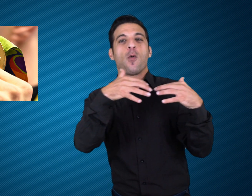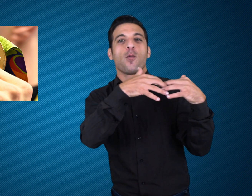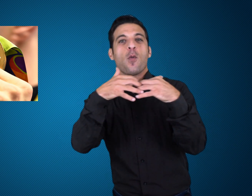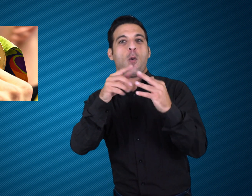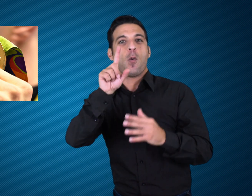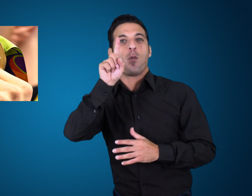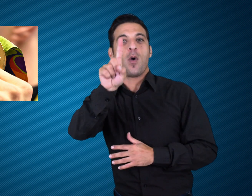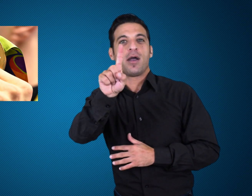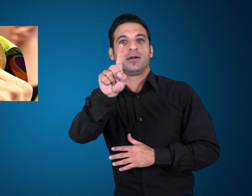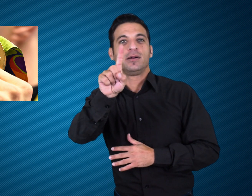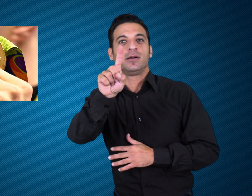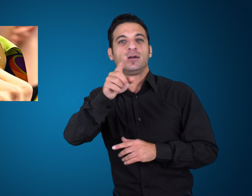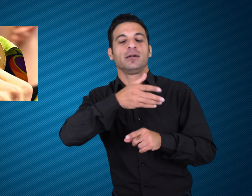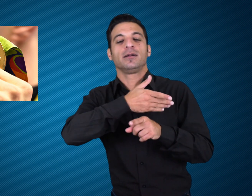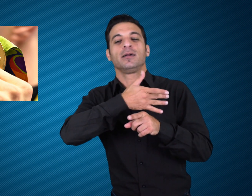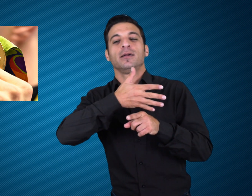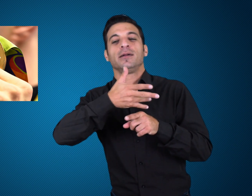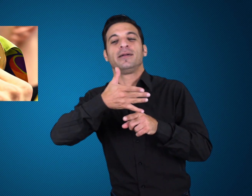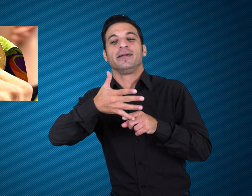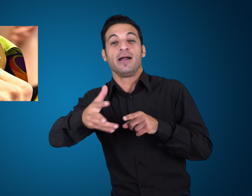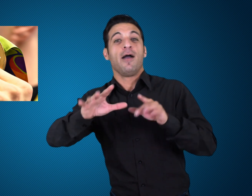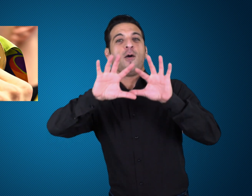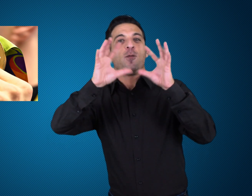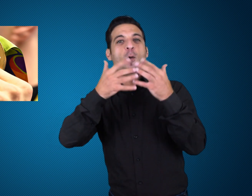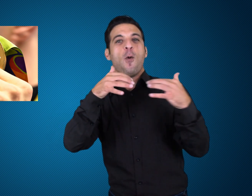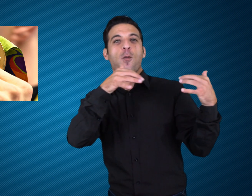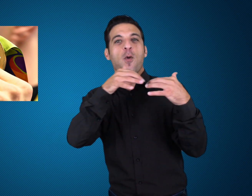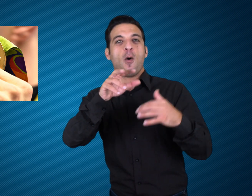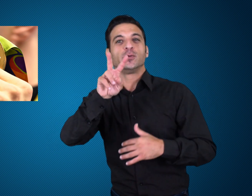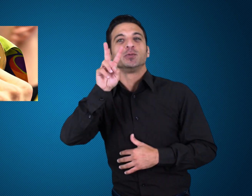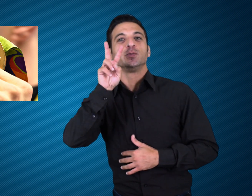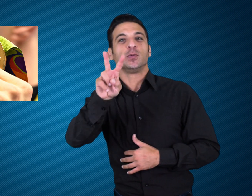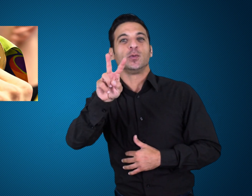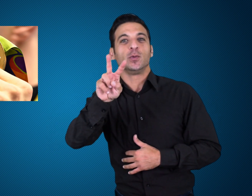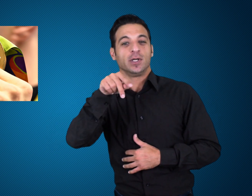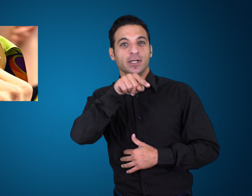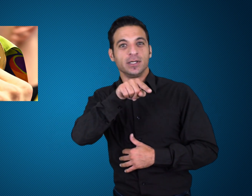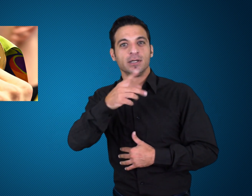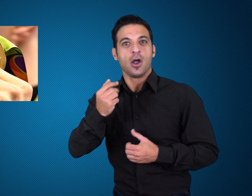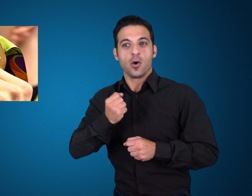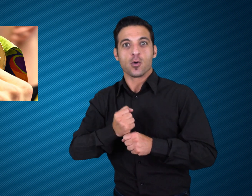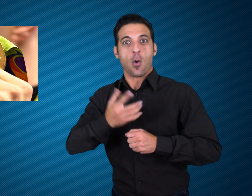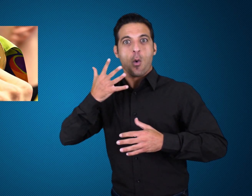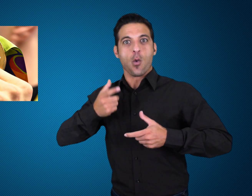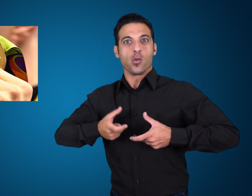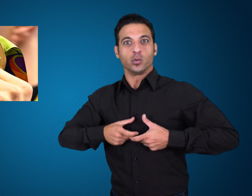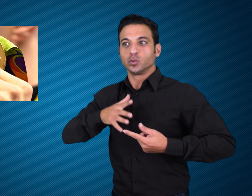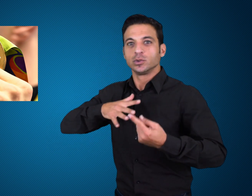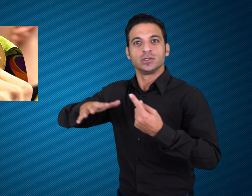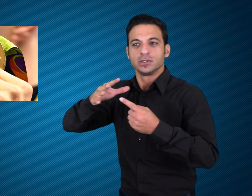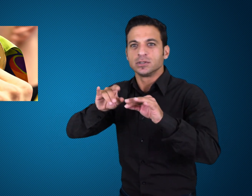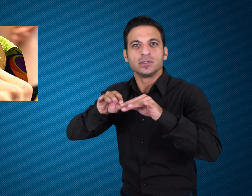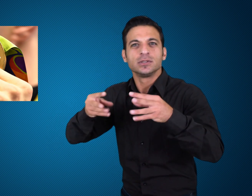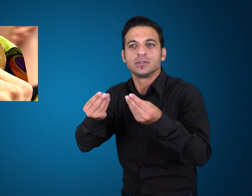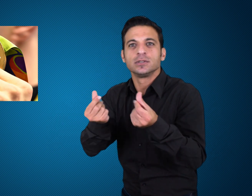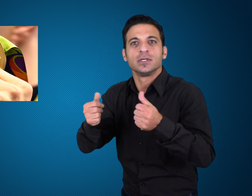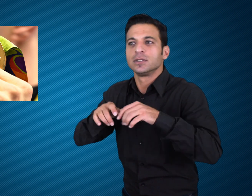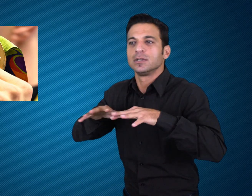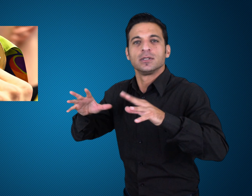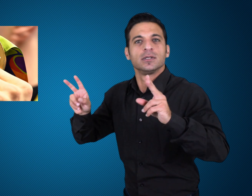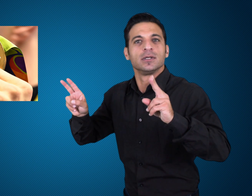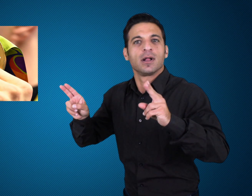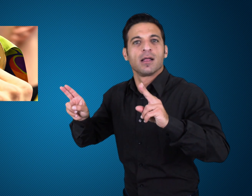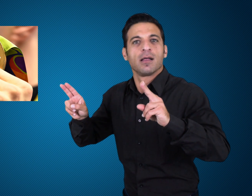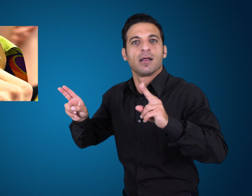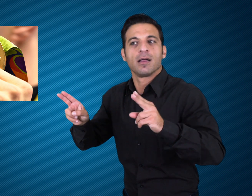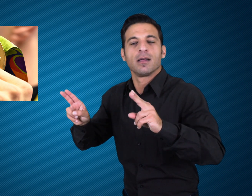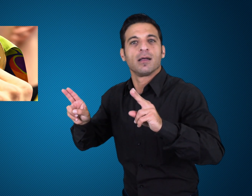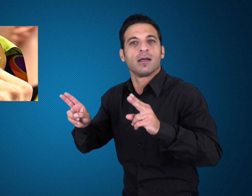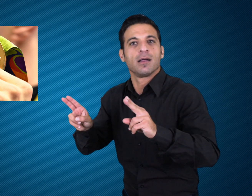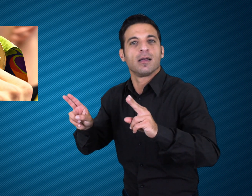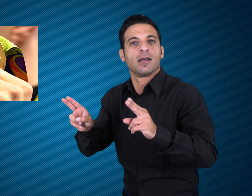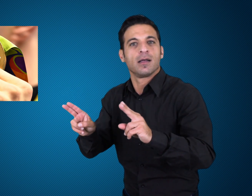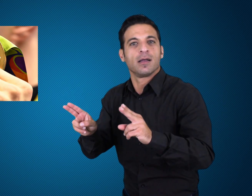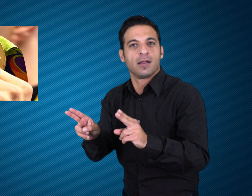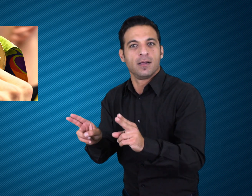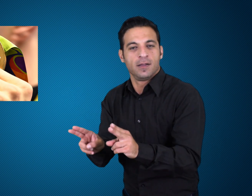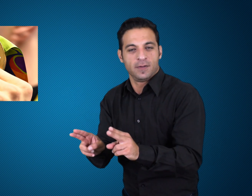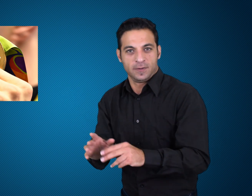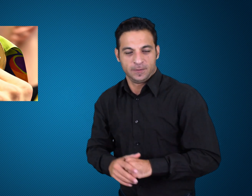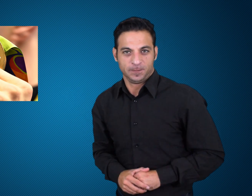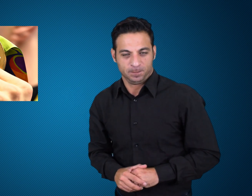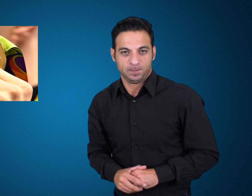were a major cause of the rapid decline of gold use.